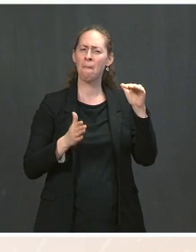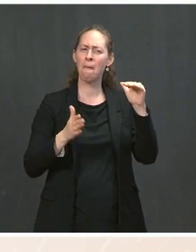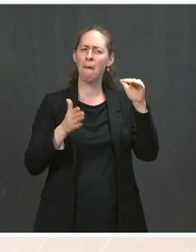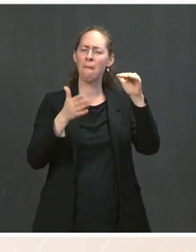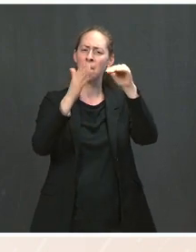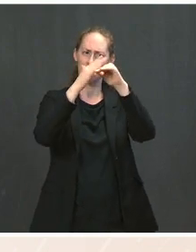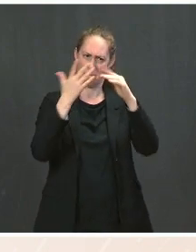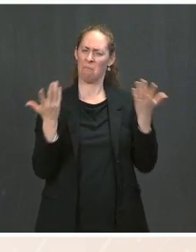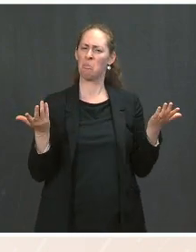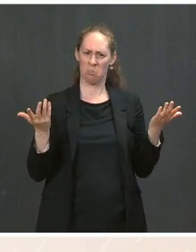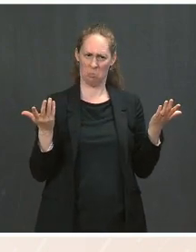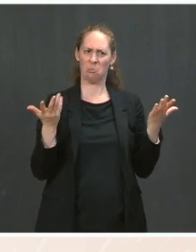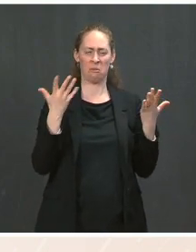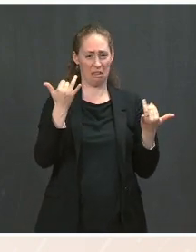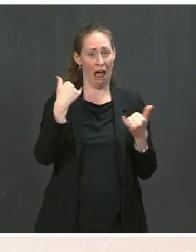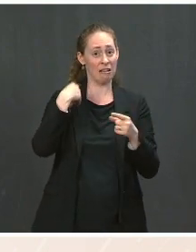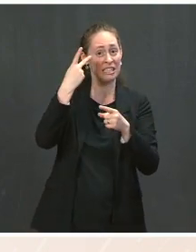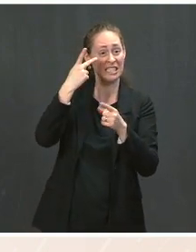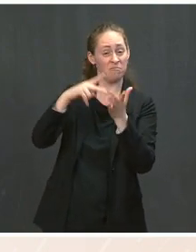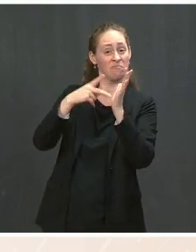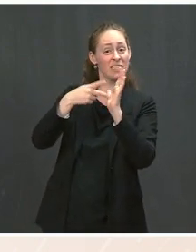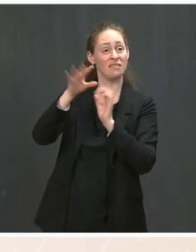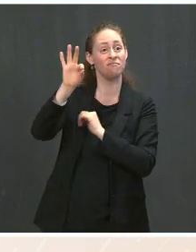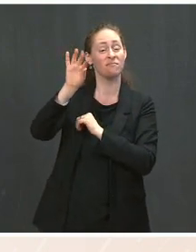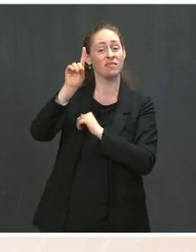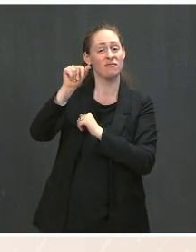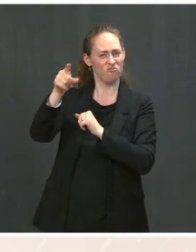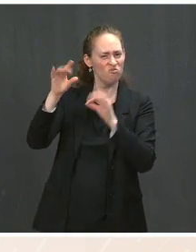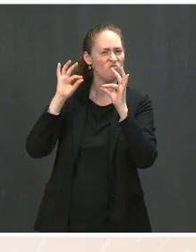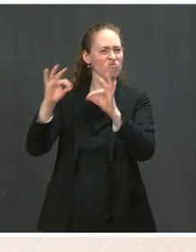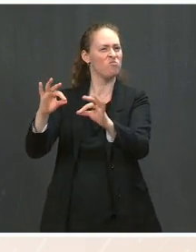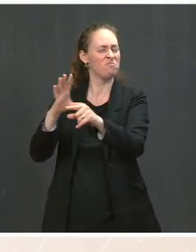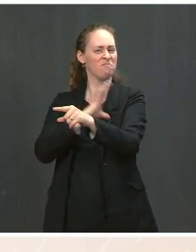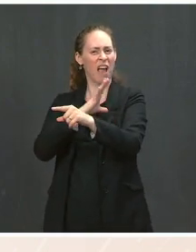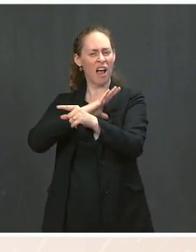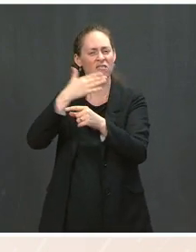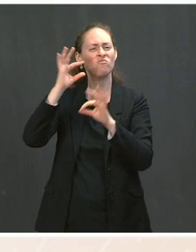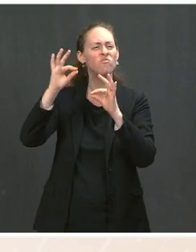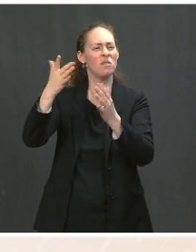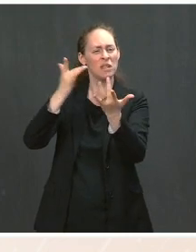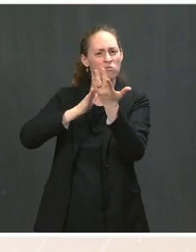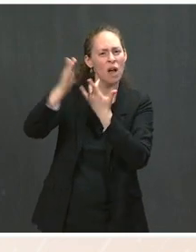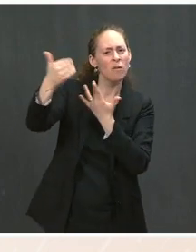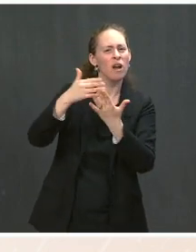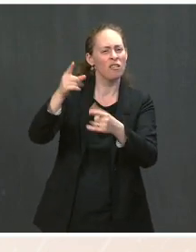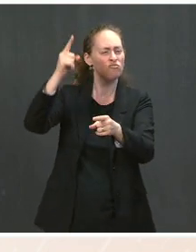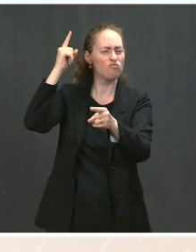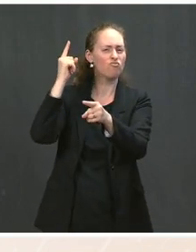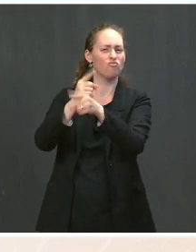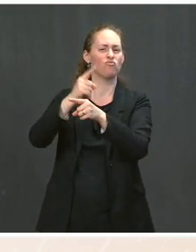their process to review the data is -- is transparent. It's appropriate. It is -- it is the gold standard,